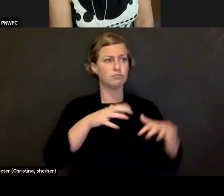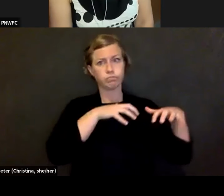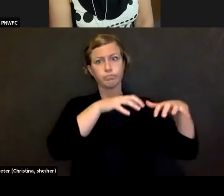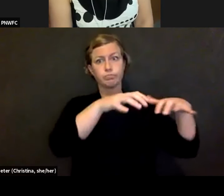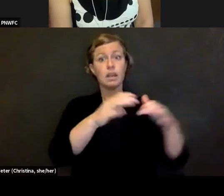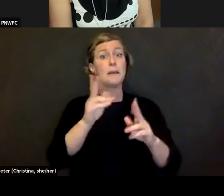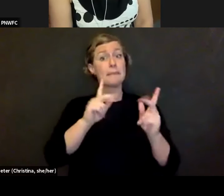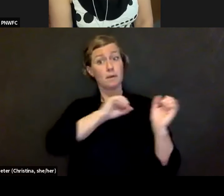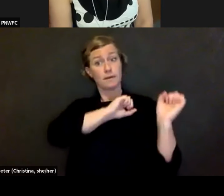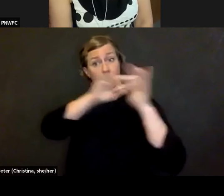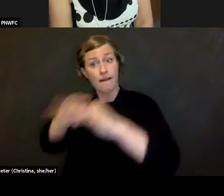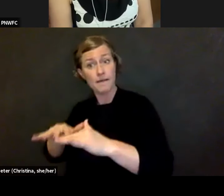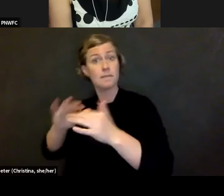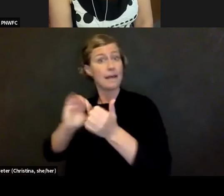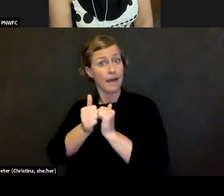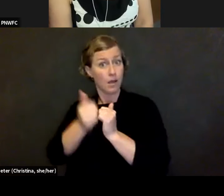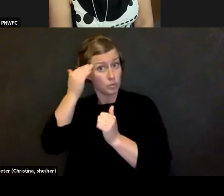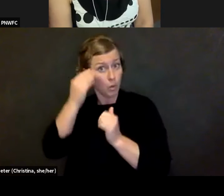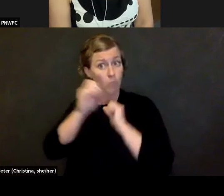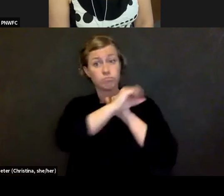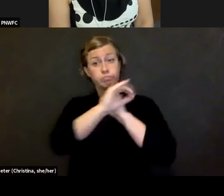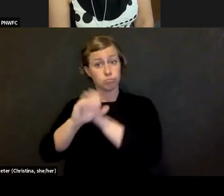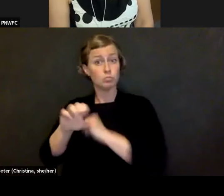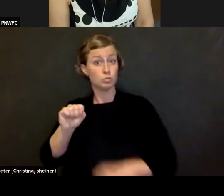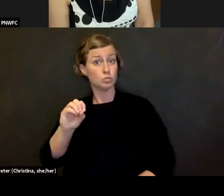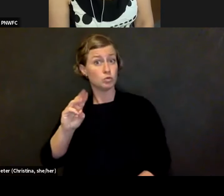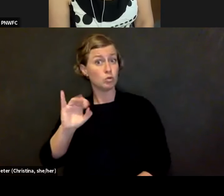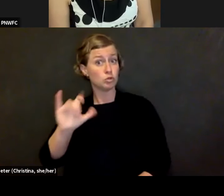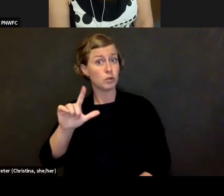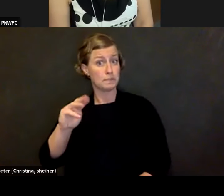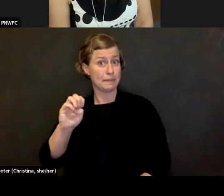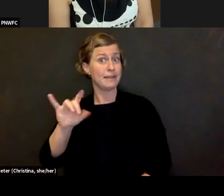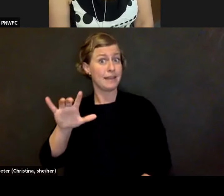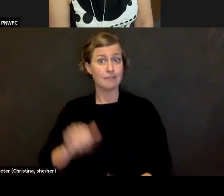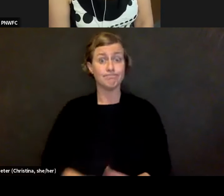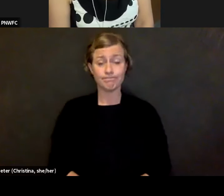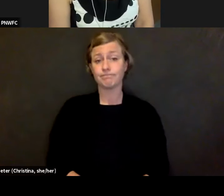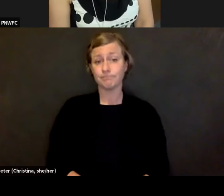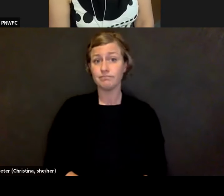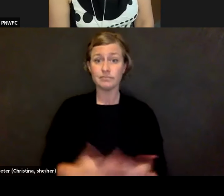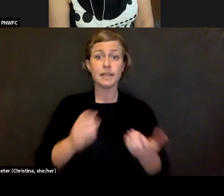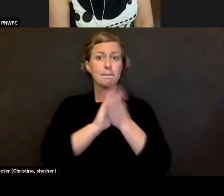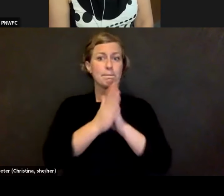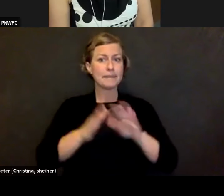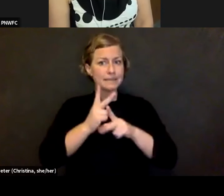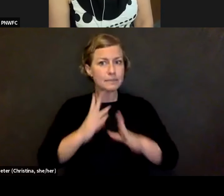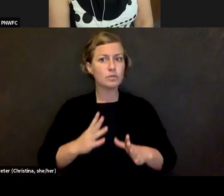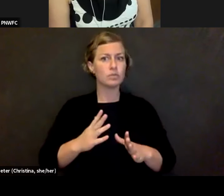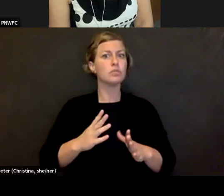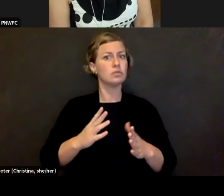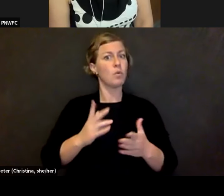I think it totalled almost 1,000. At least a couple of hundred. Was really just the